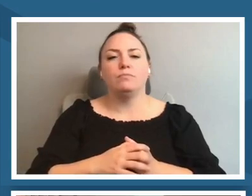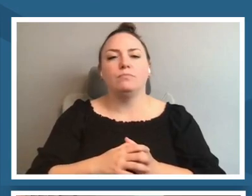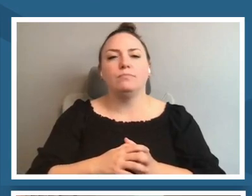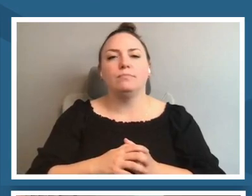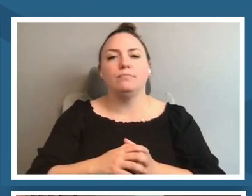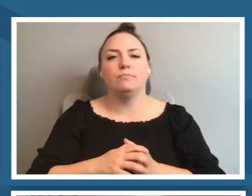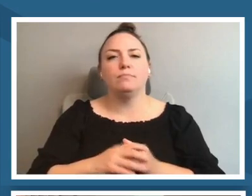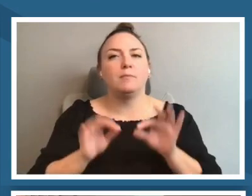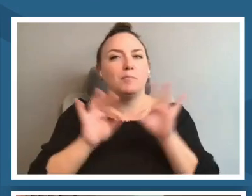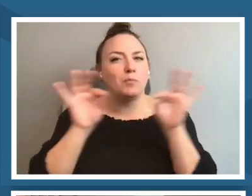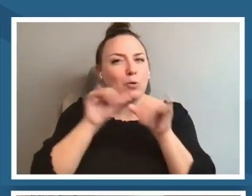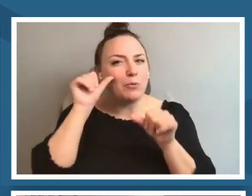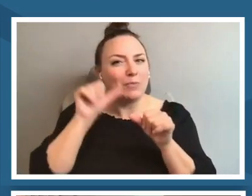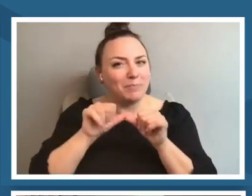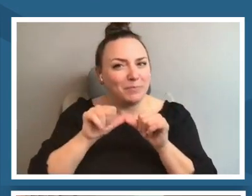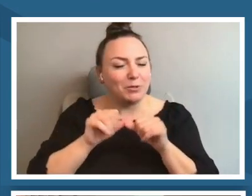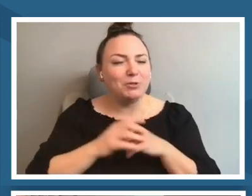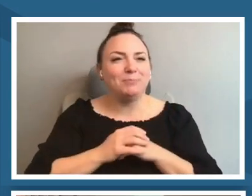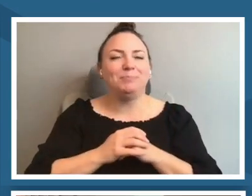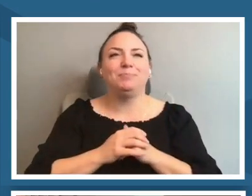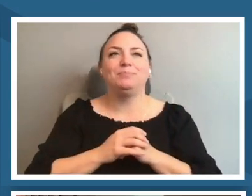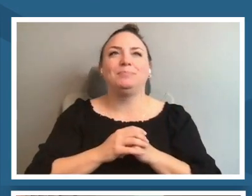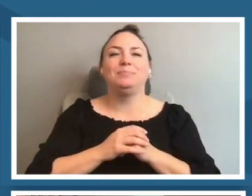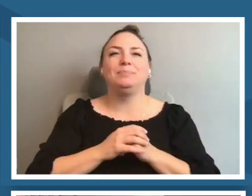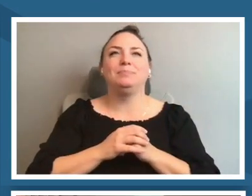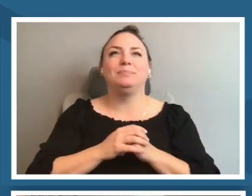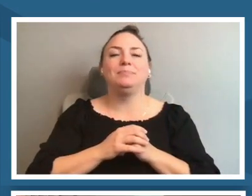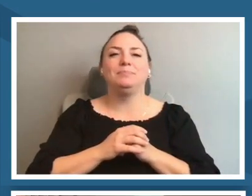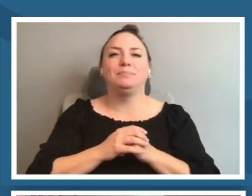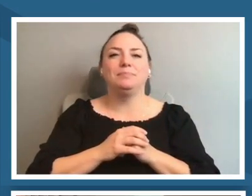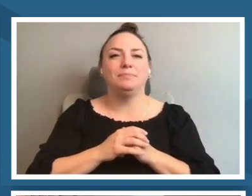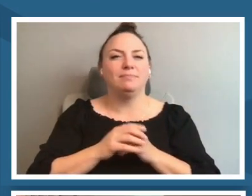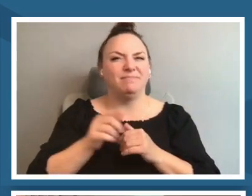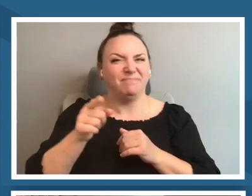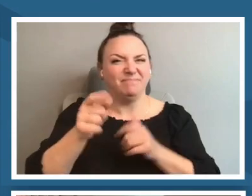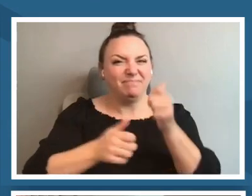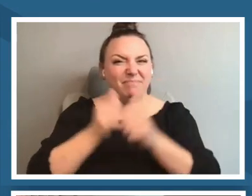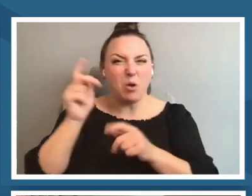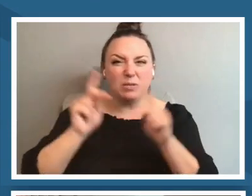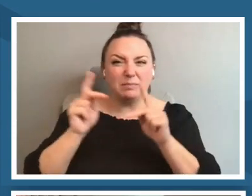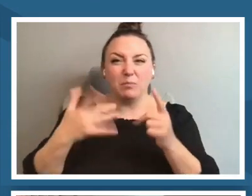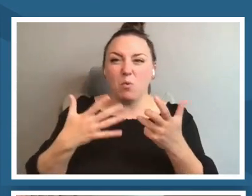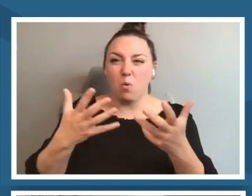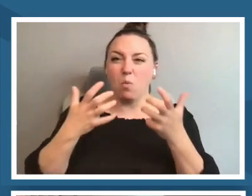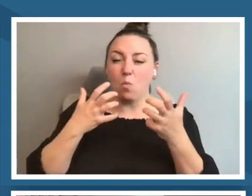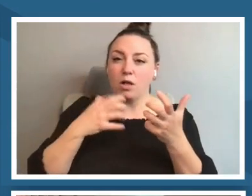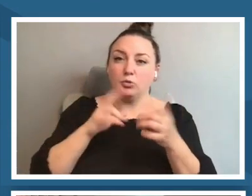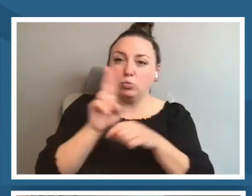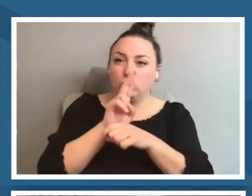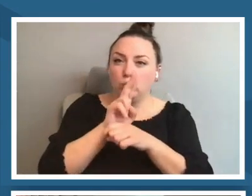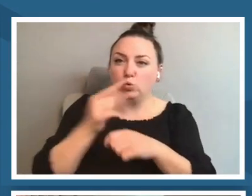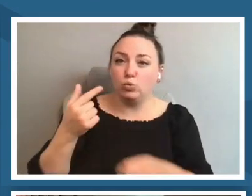tendency among everyone we've worked with to want to jump to the smartphone